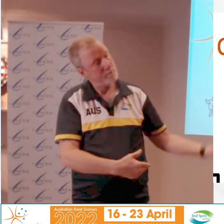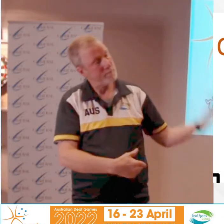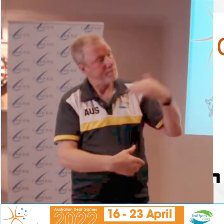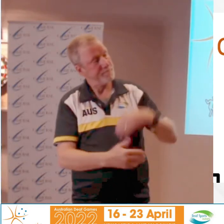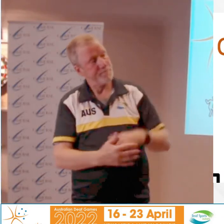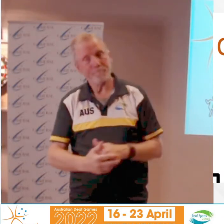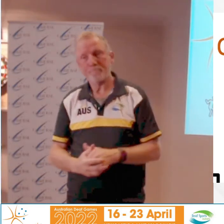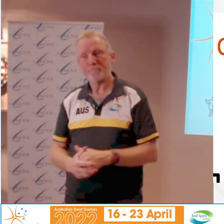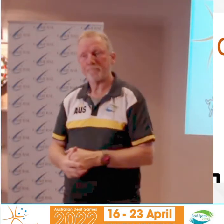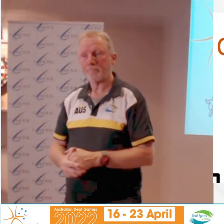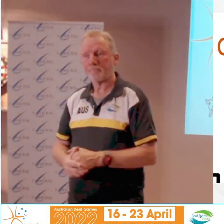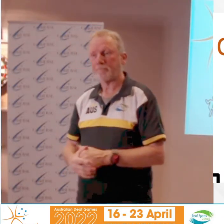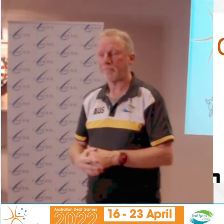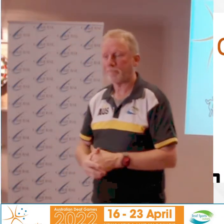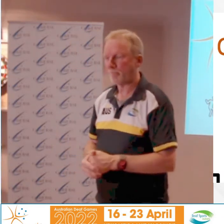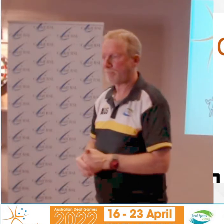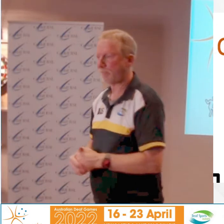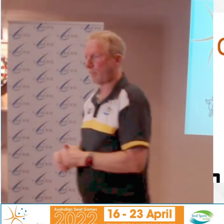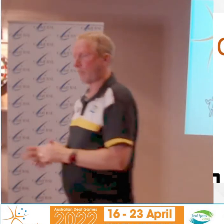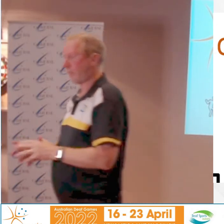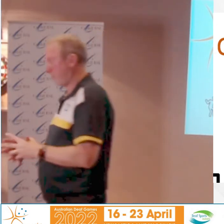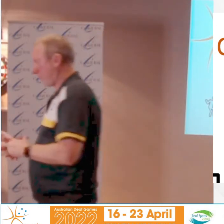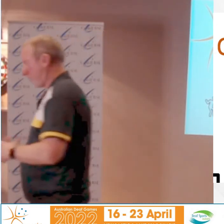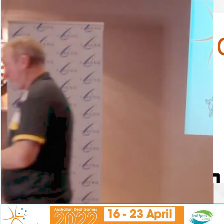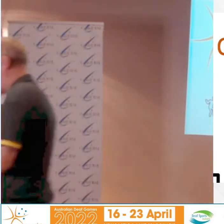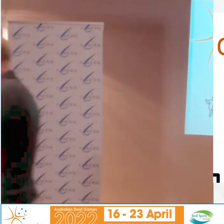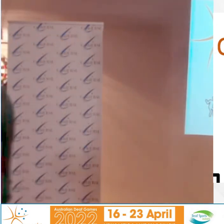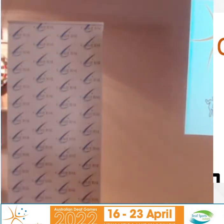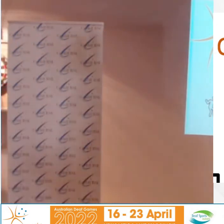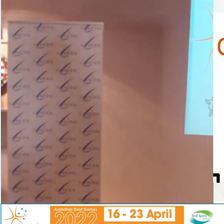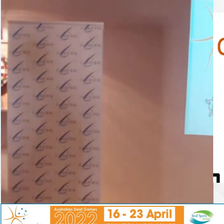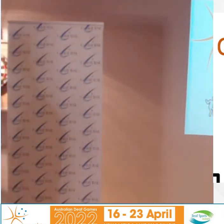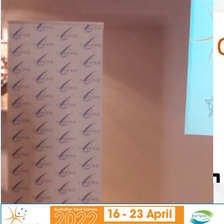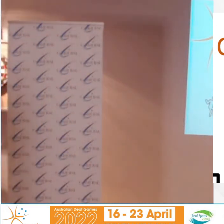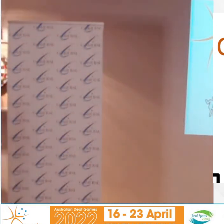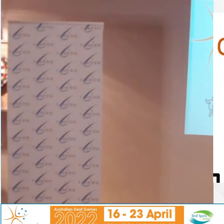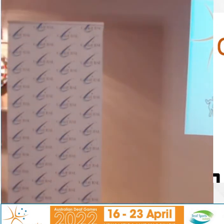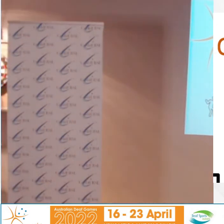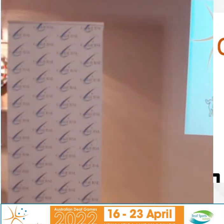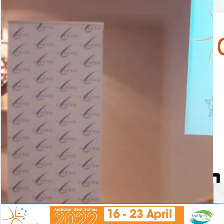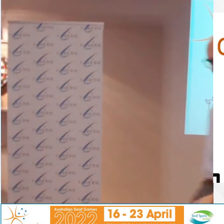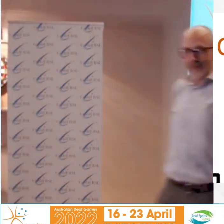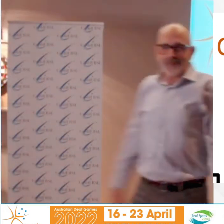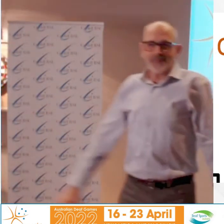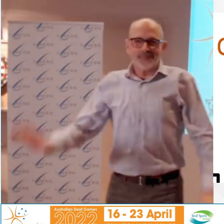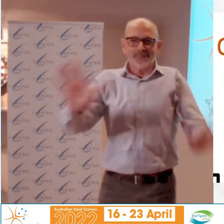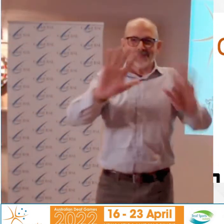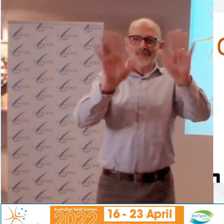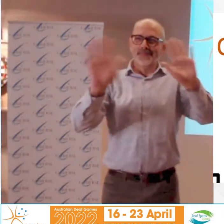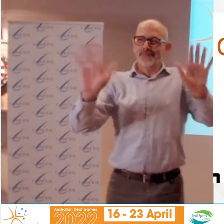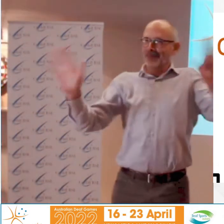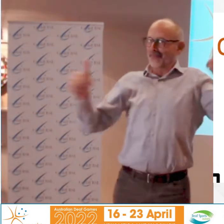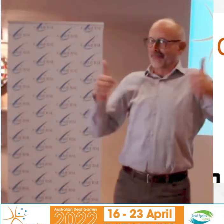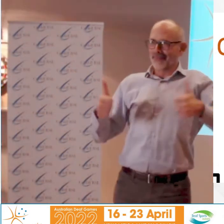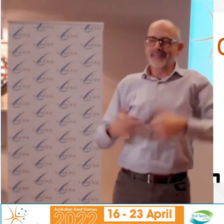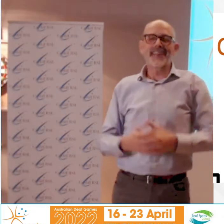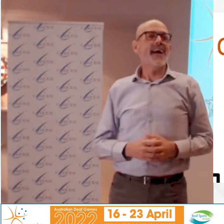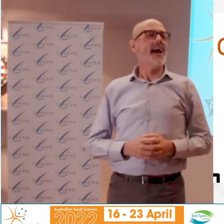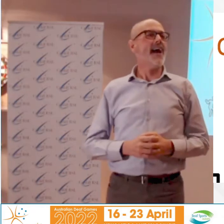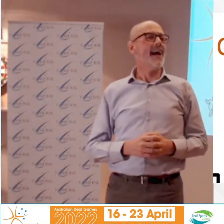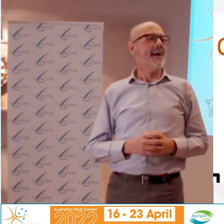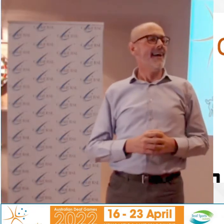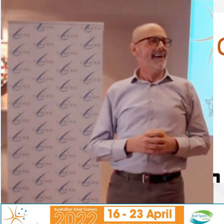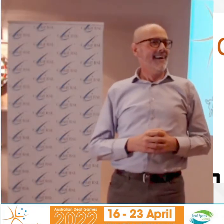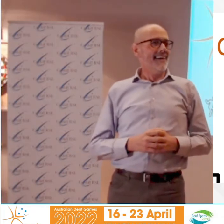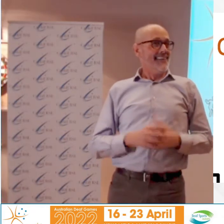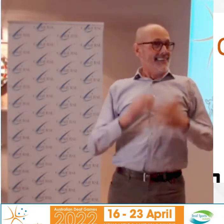thank Andrew and the engineer David and Haley i'll introduce you to Andrew now to give you a rundown